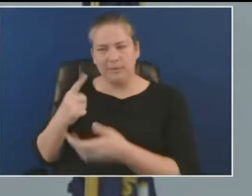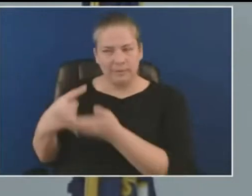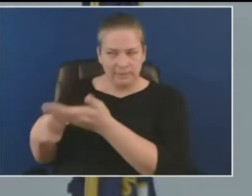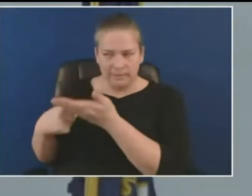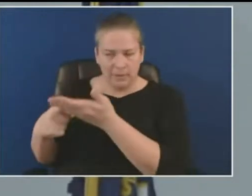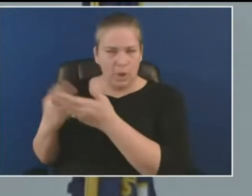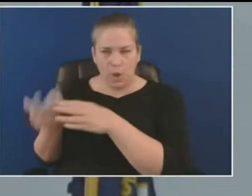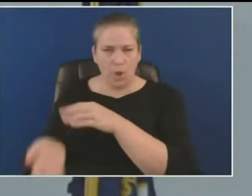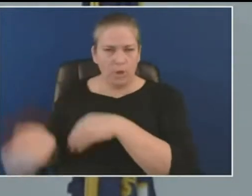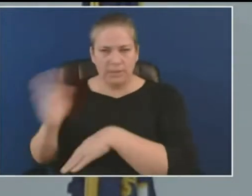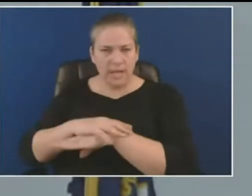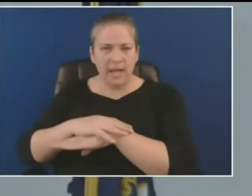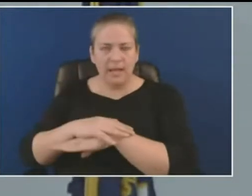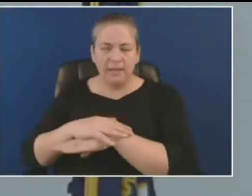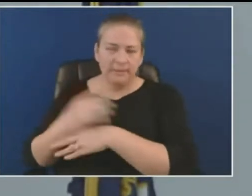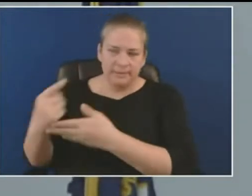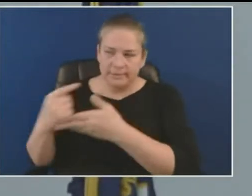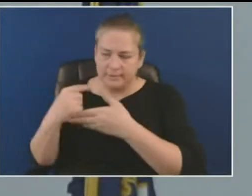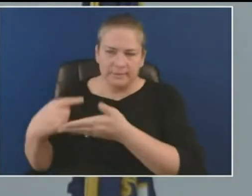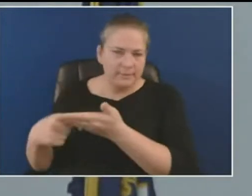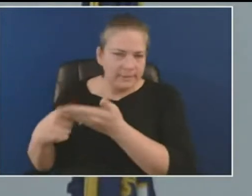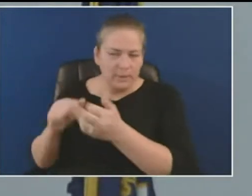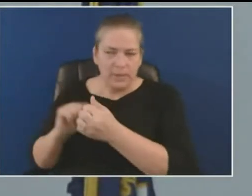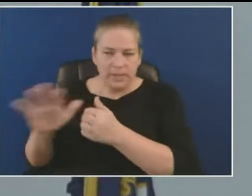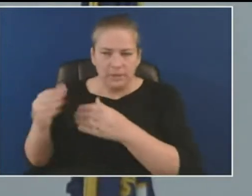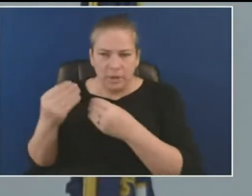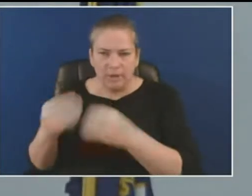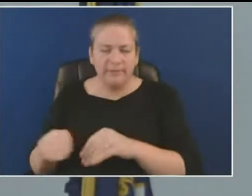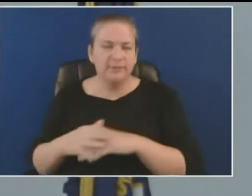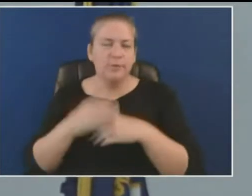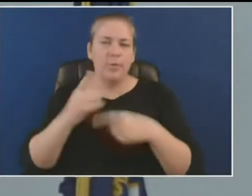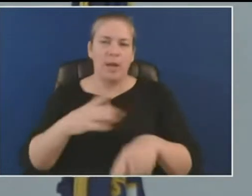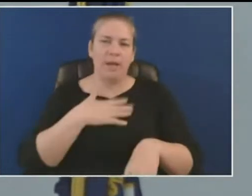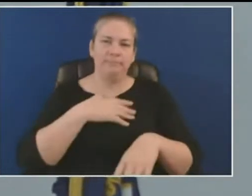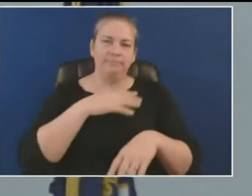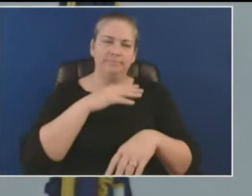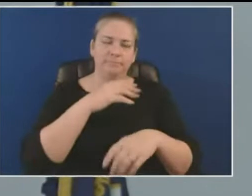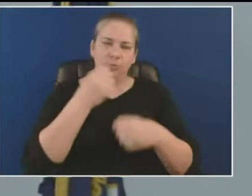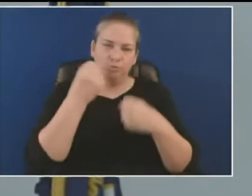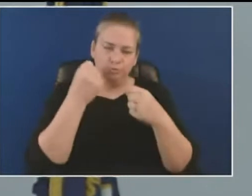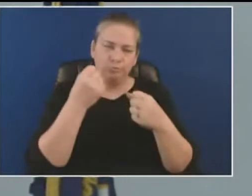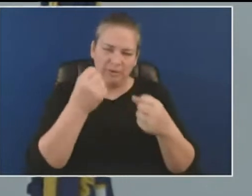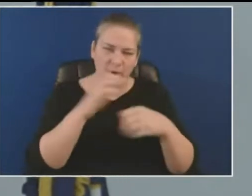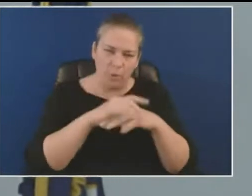And as I've been on the road and and I appreciate the job that he and everybody else had done.